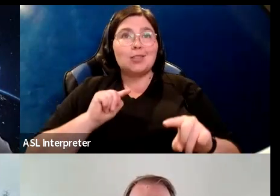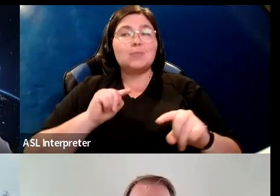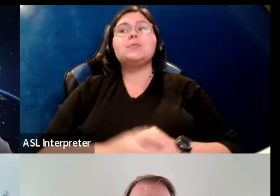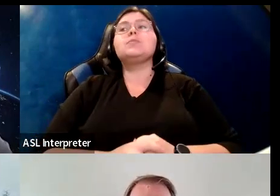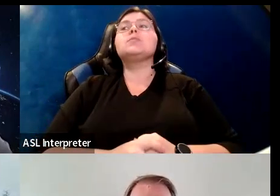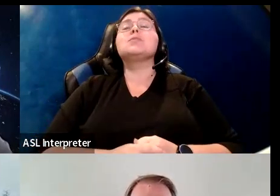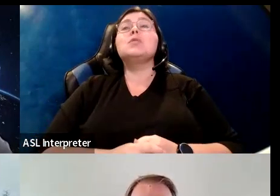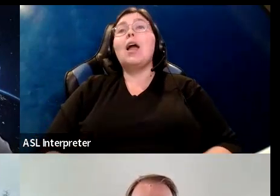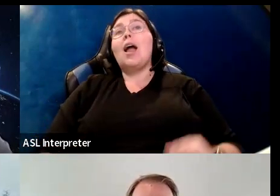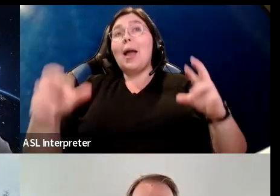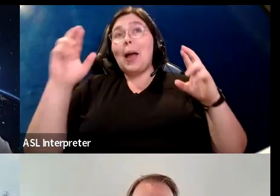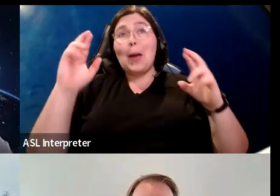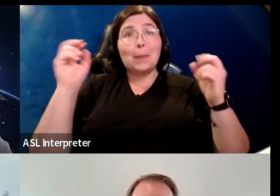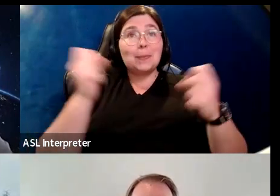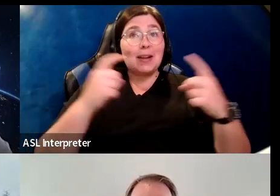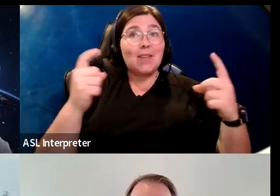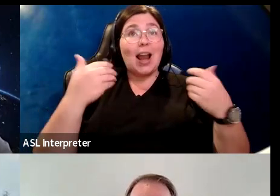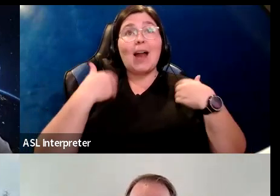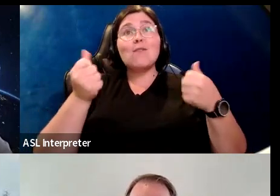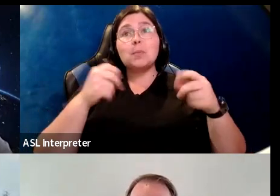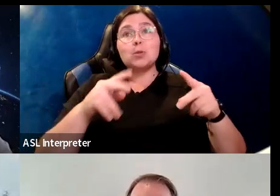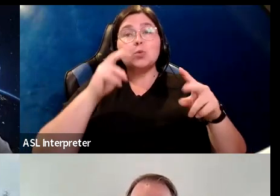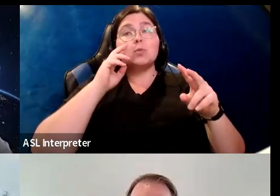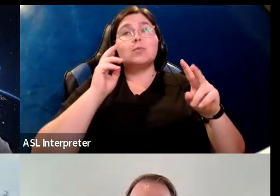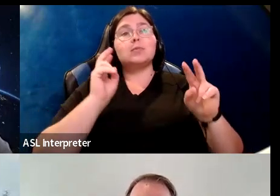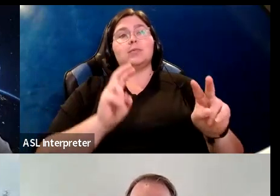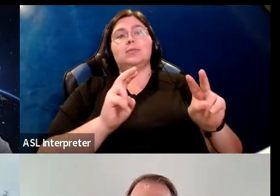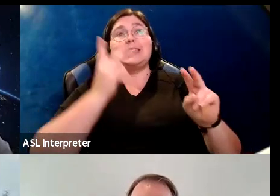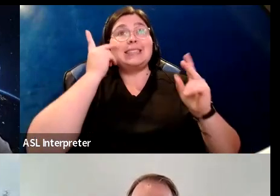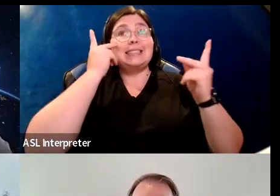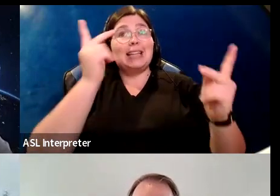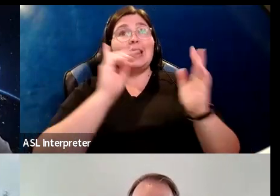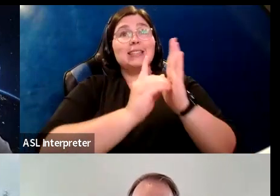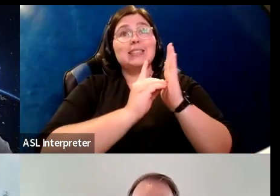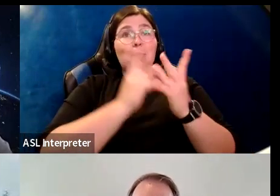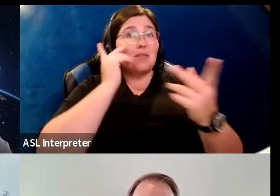I hope that everyone has had a chance to review the demo videos about the two tools.